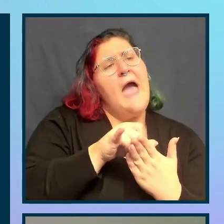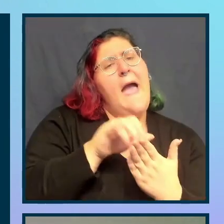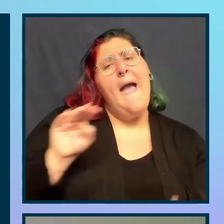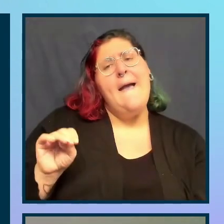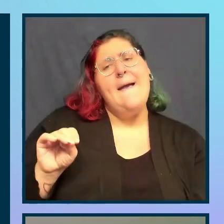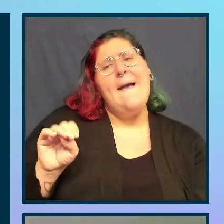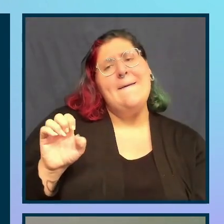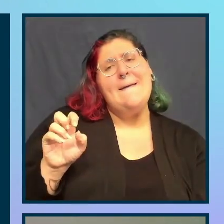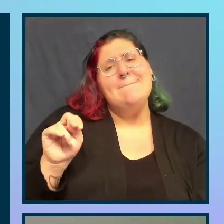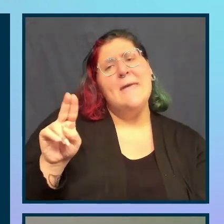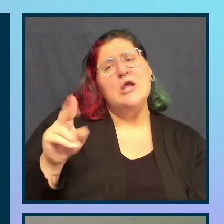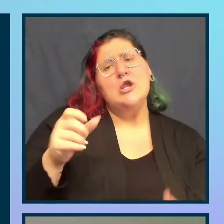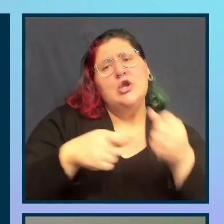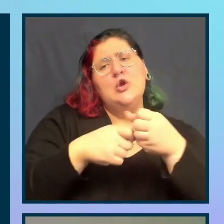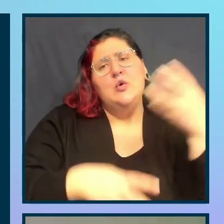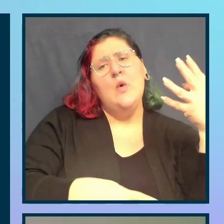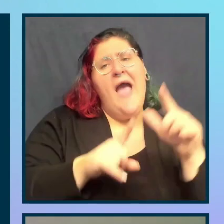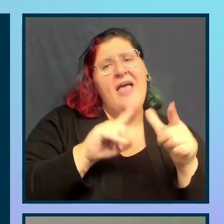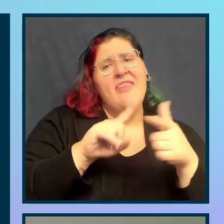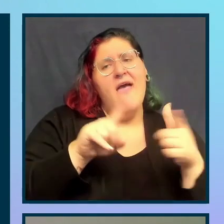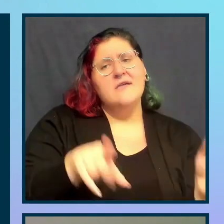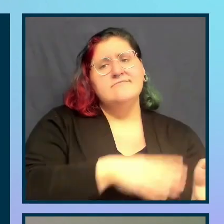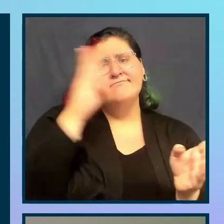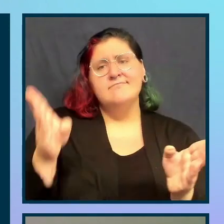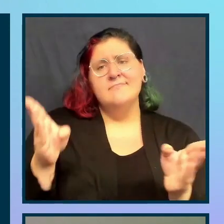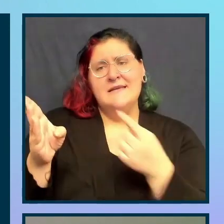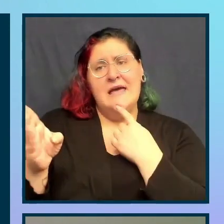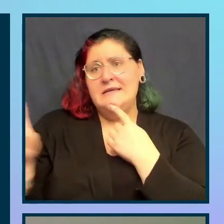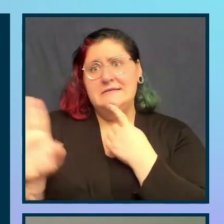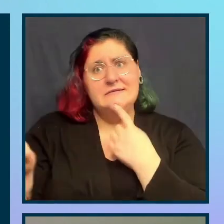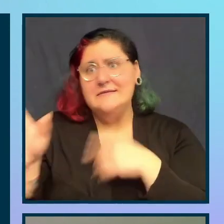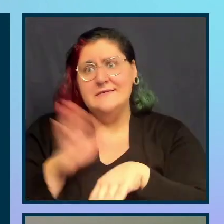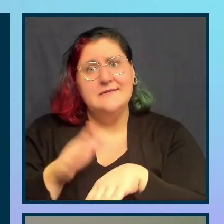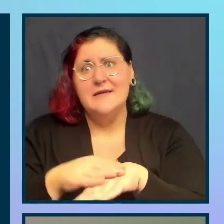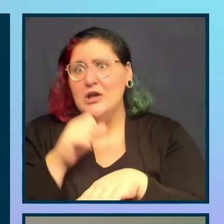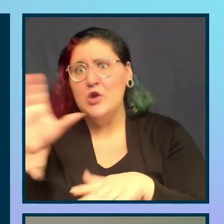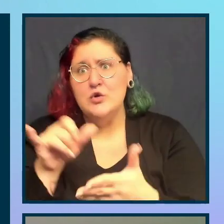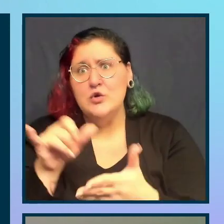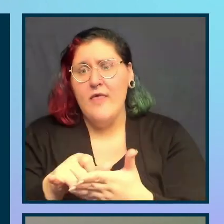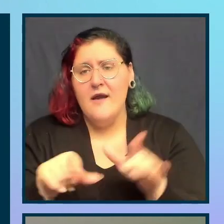of other accessibility professionals who say, "Essentially, don't do that." And the thing is, the ARIA practices guide